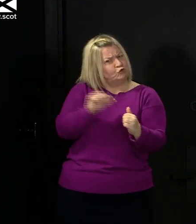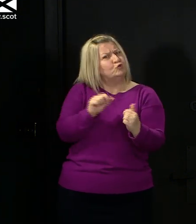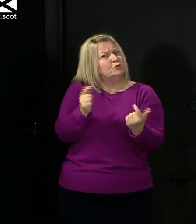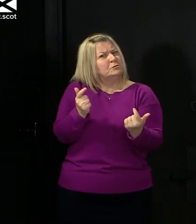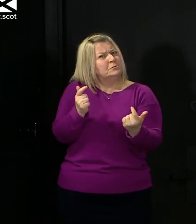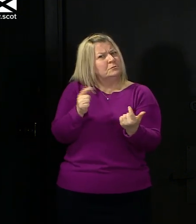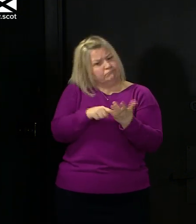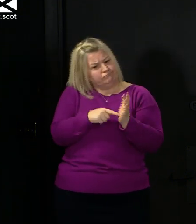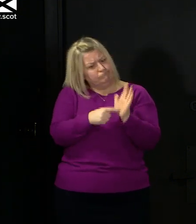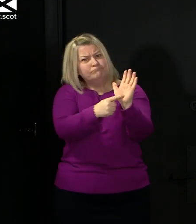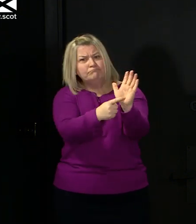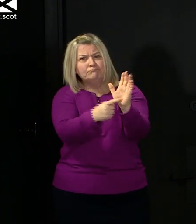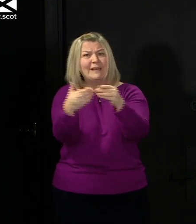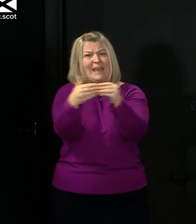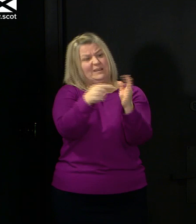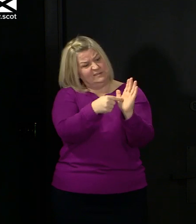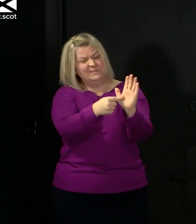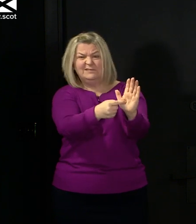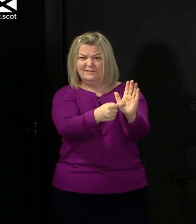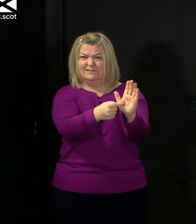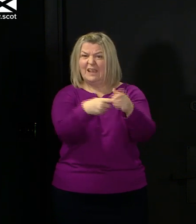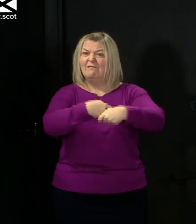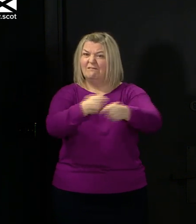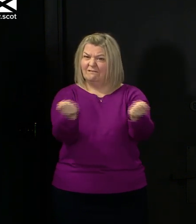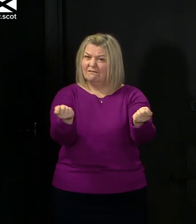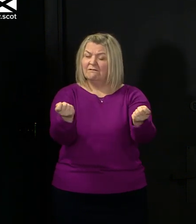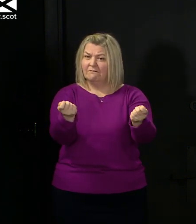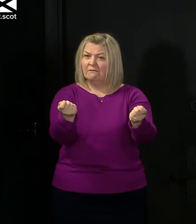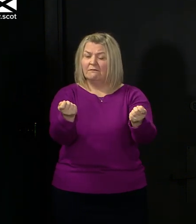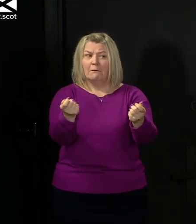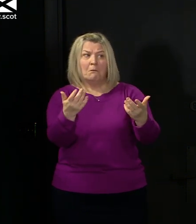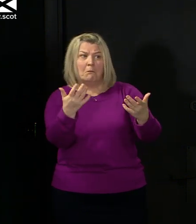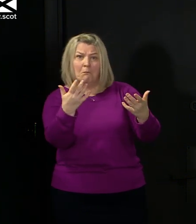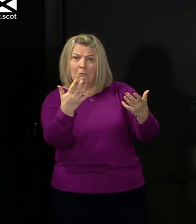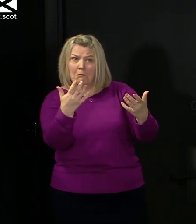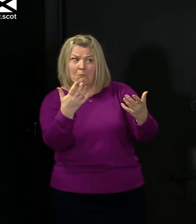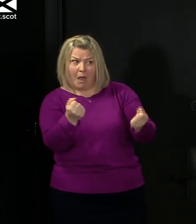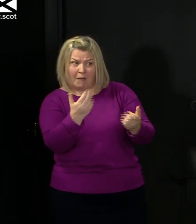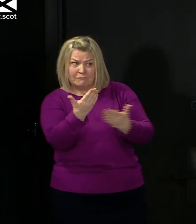we give clarity on what that means and it's relationship, if it has a relationship to